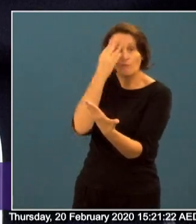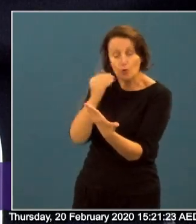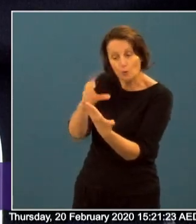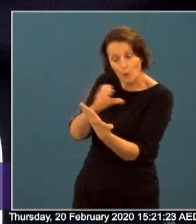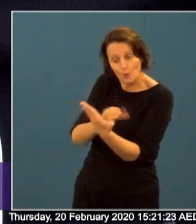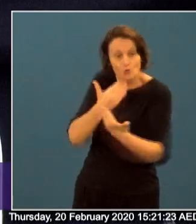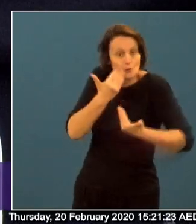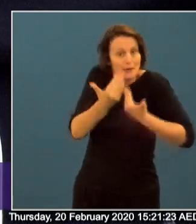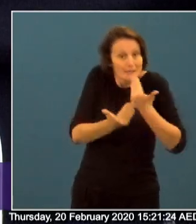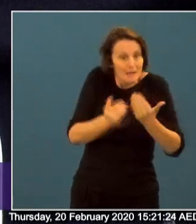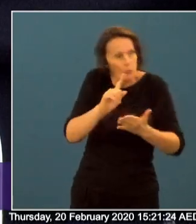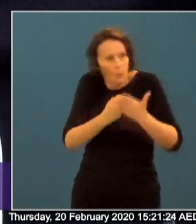describing what was going to happen.